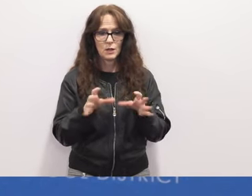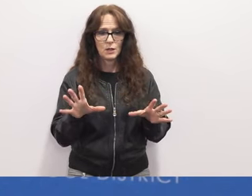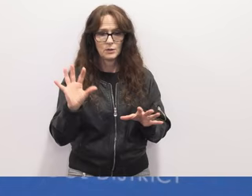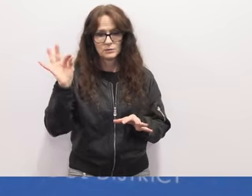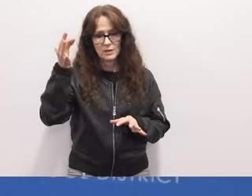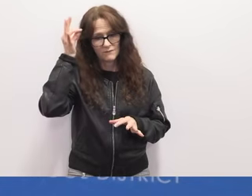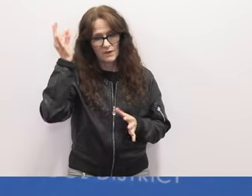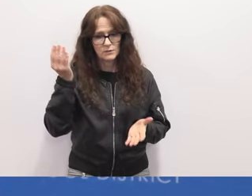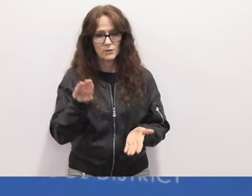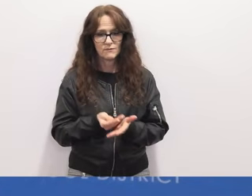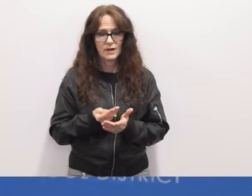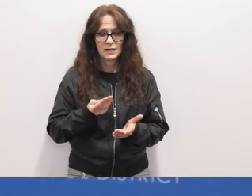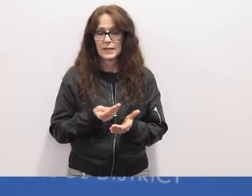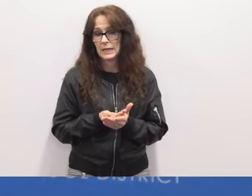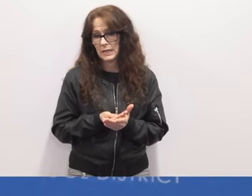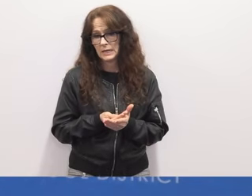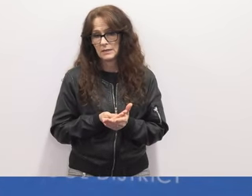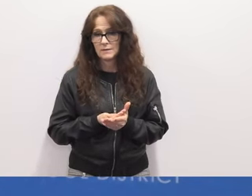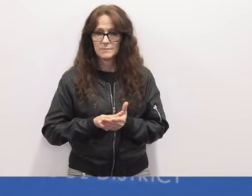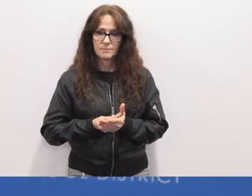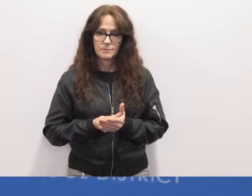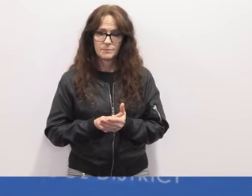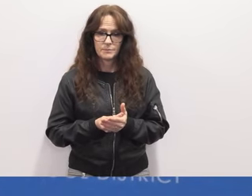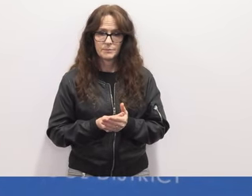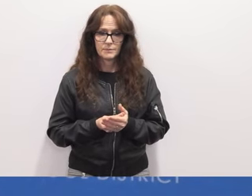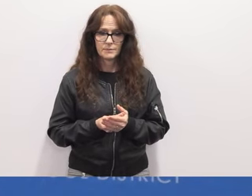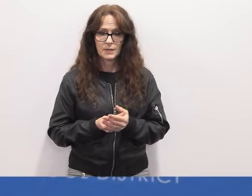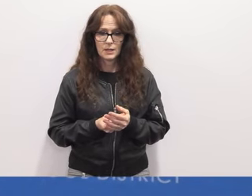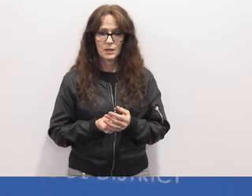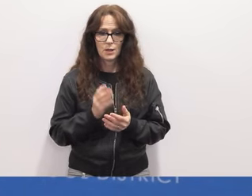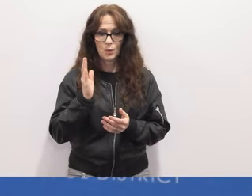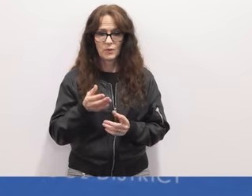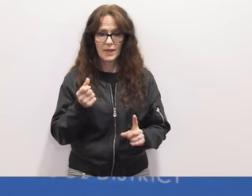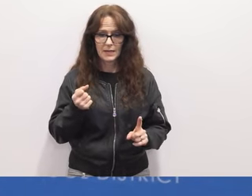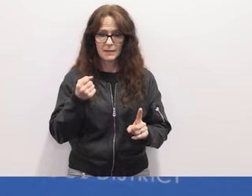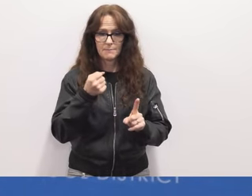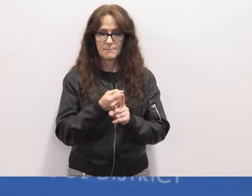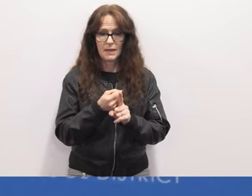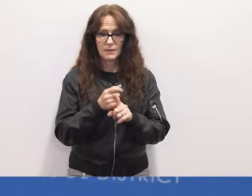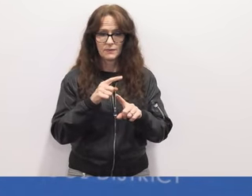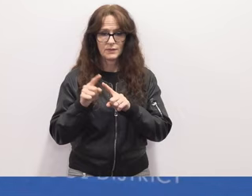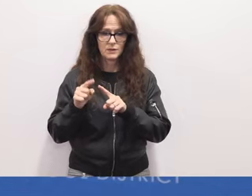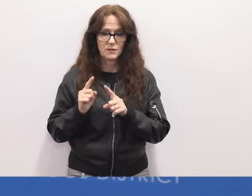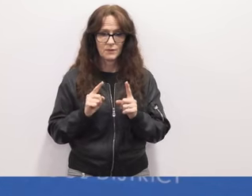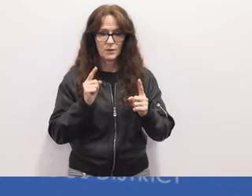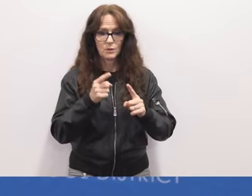and will that differentially impact these different goals? Probably.